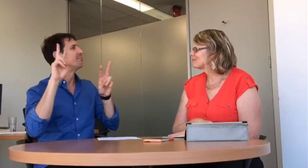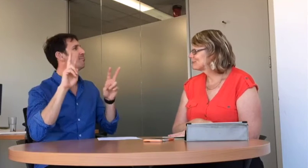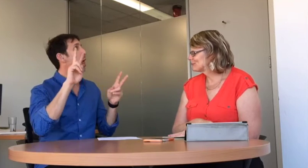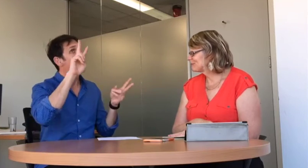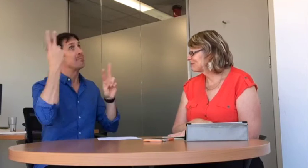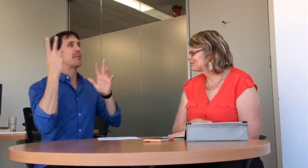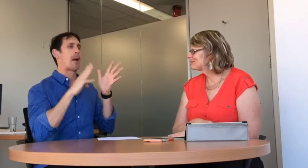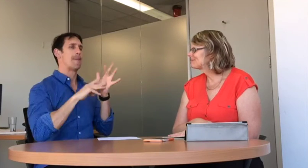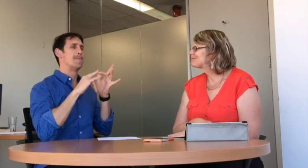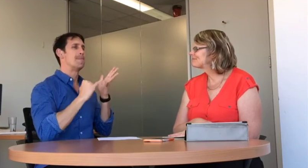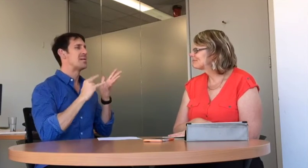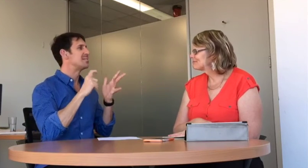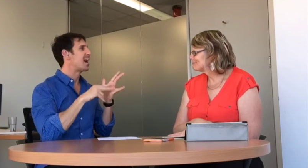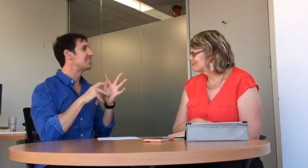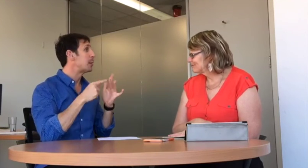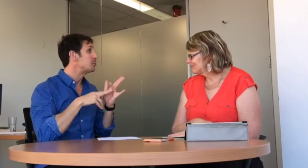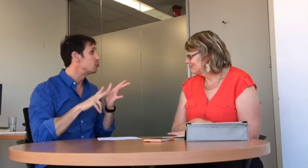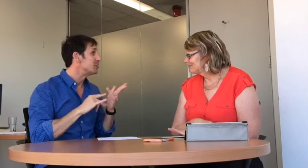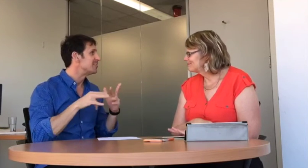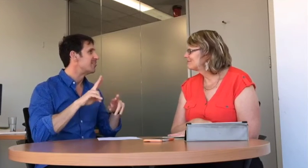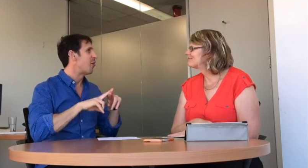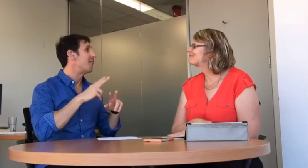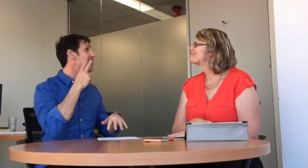So what do you think are the most common misconceptions?